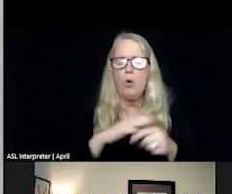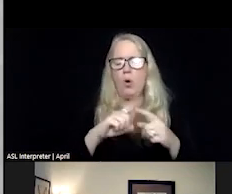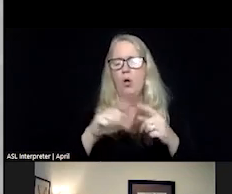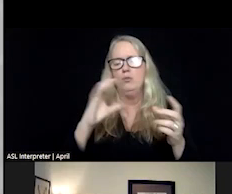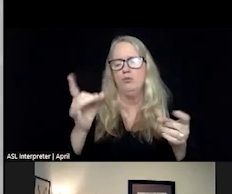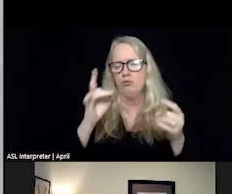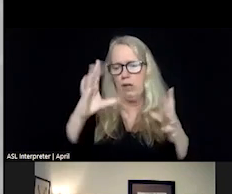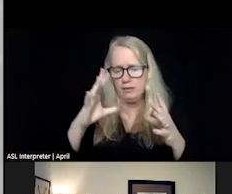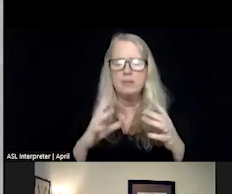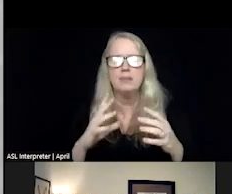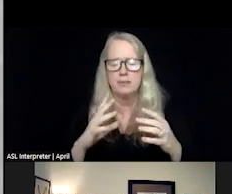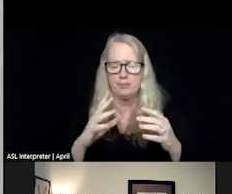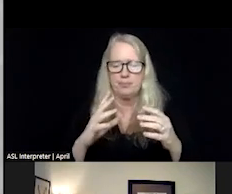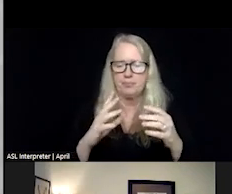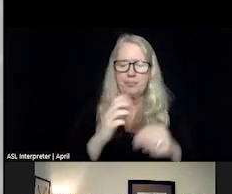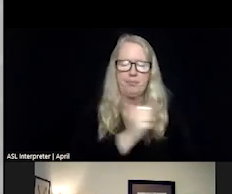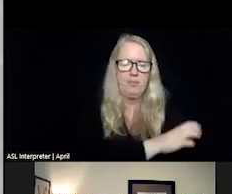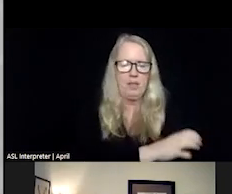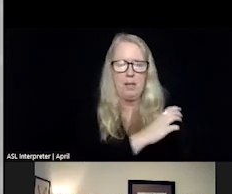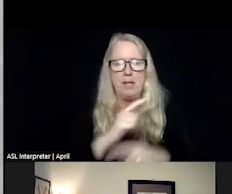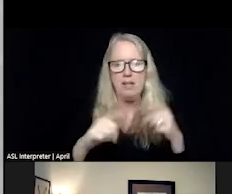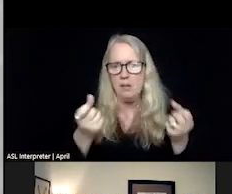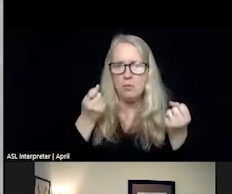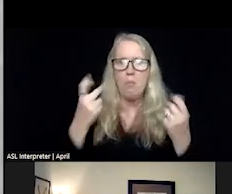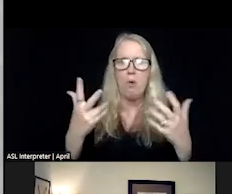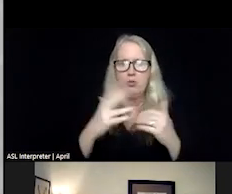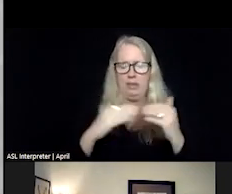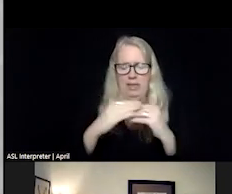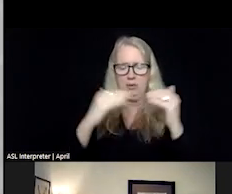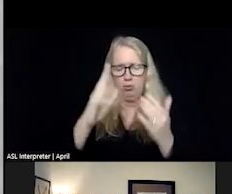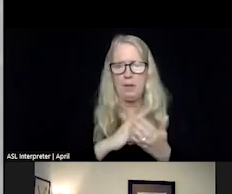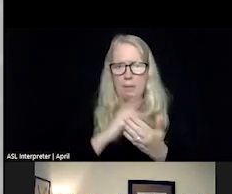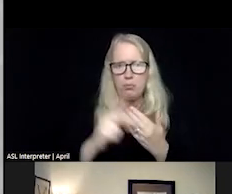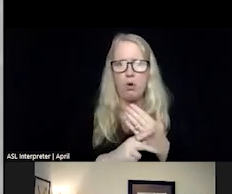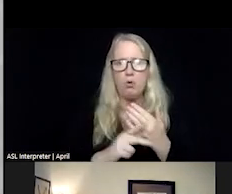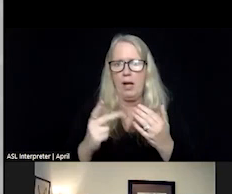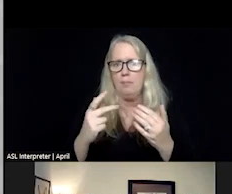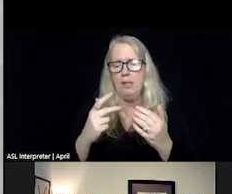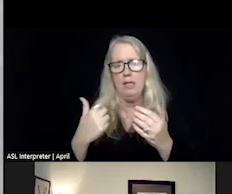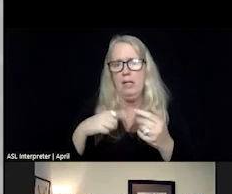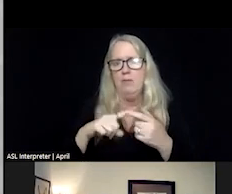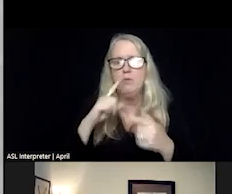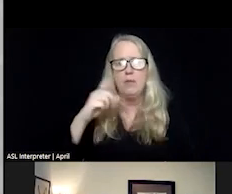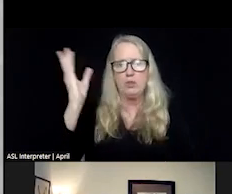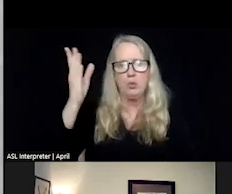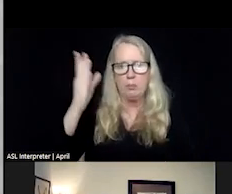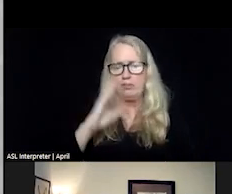AND THERE IS MULTIPLE LAYERS OF THAT PROGRAM. THAT CAN BE A WHOLE PRESENTATION ITSELF.